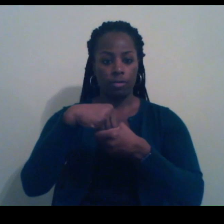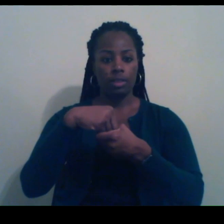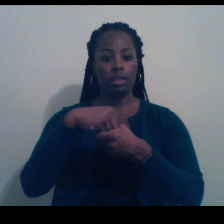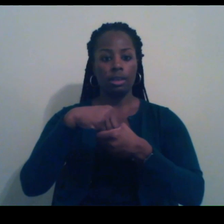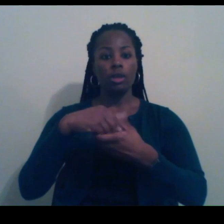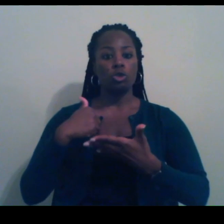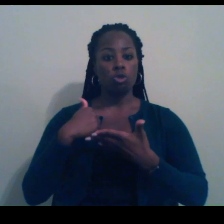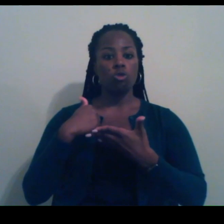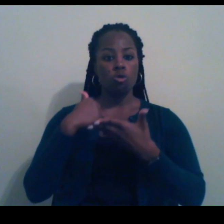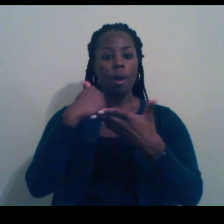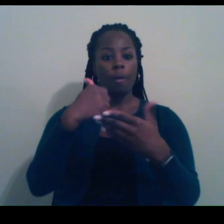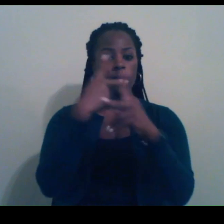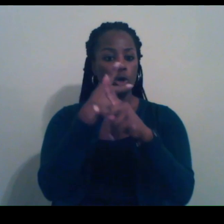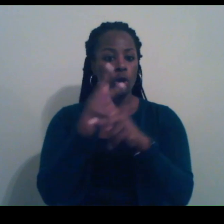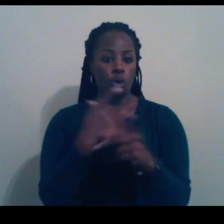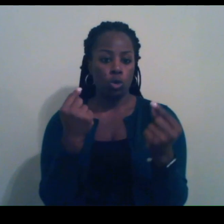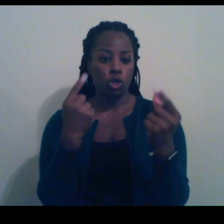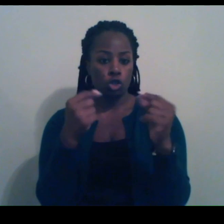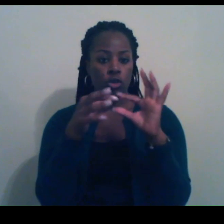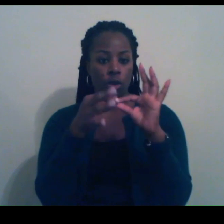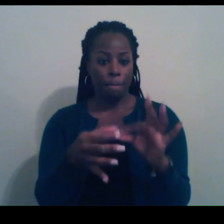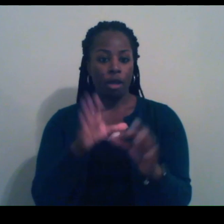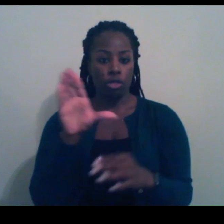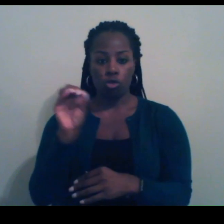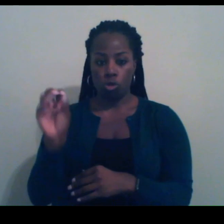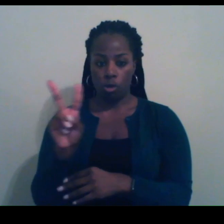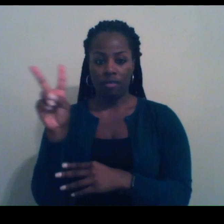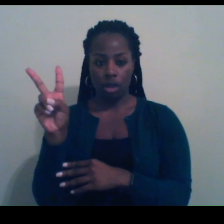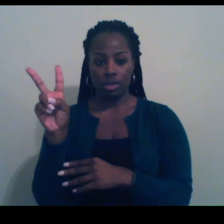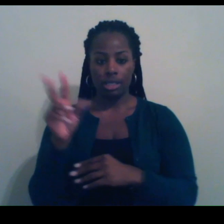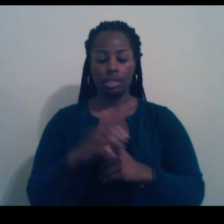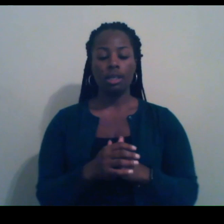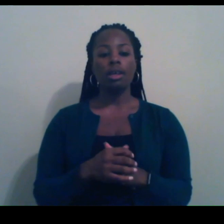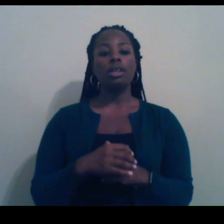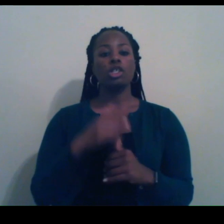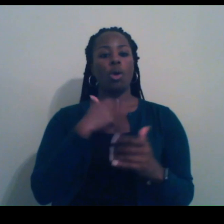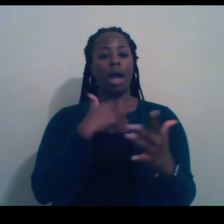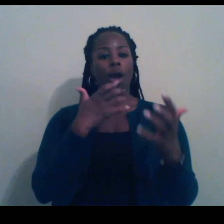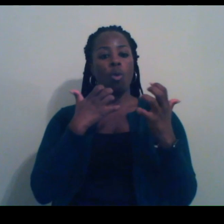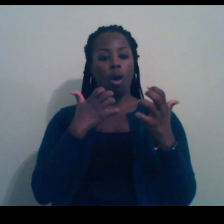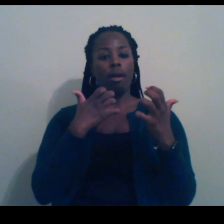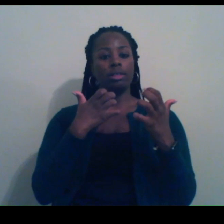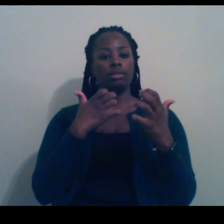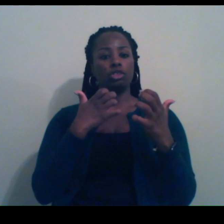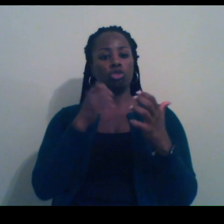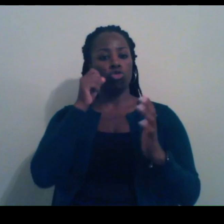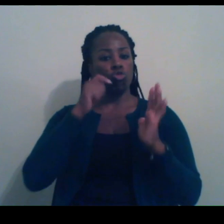the coronavirus so with that I'd like to recognize Dr. Deborah Birx for a few